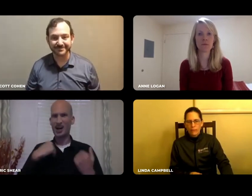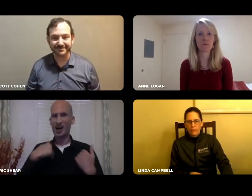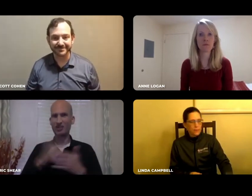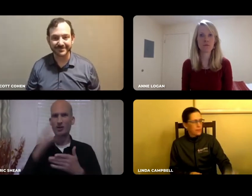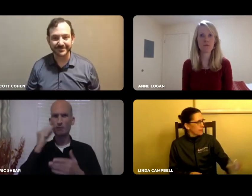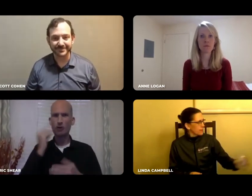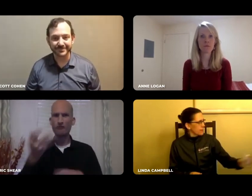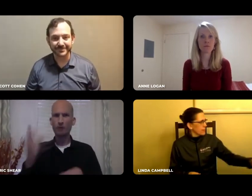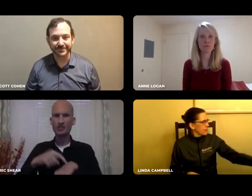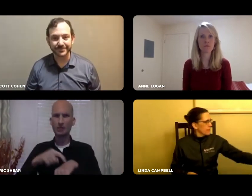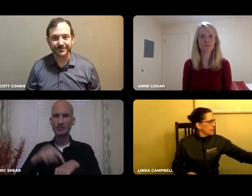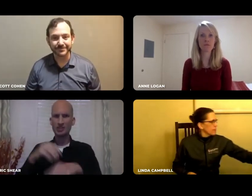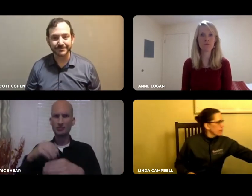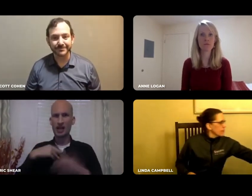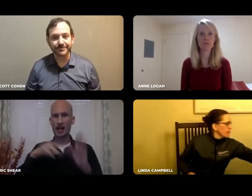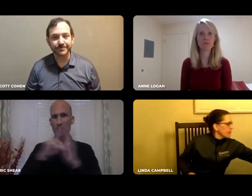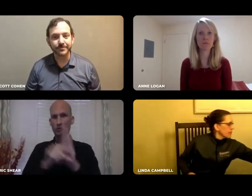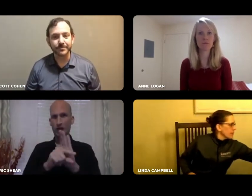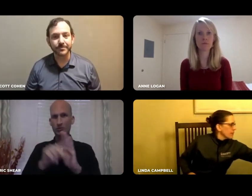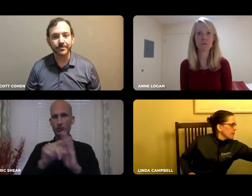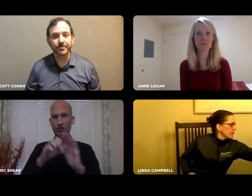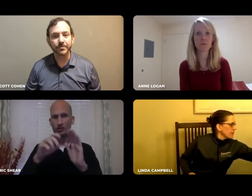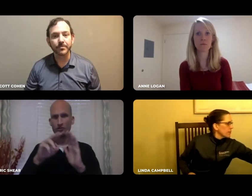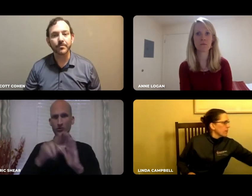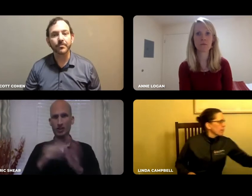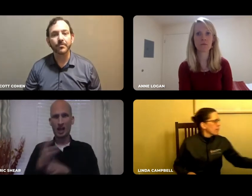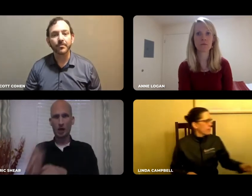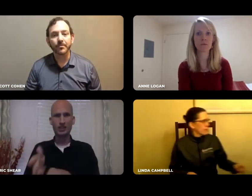I have some experience from my undergrad Studies.